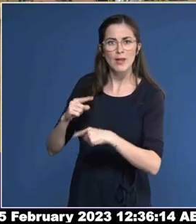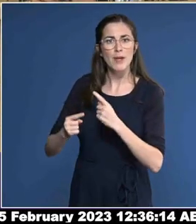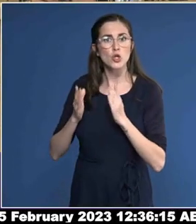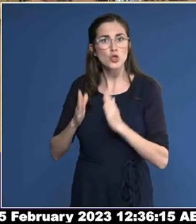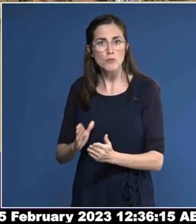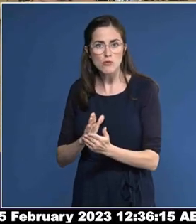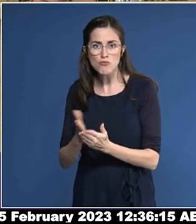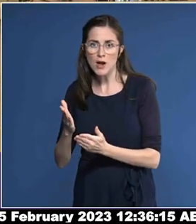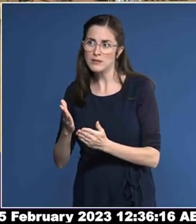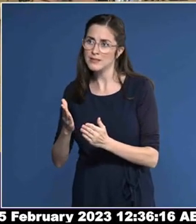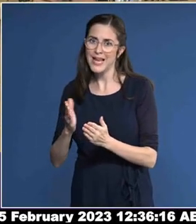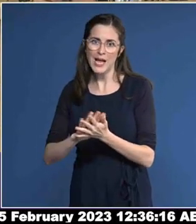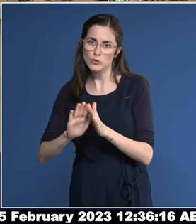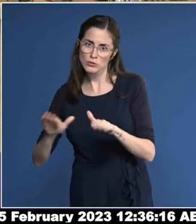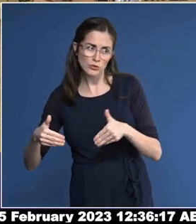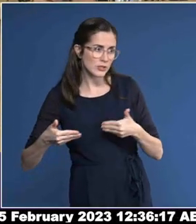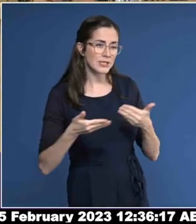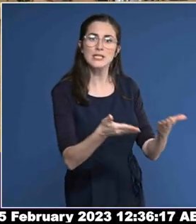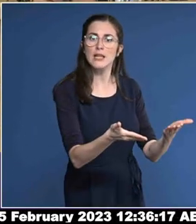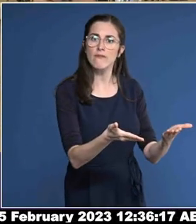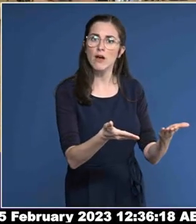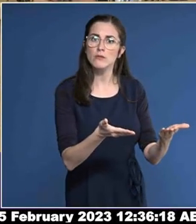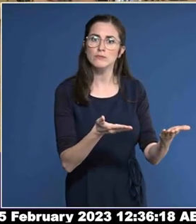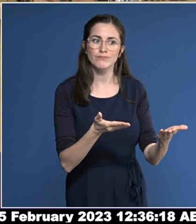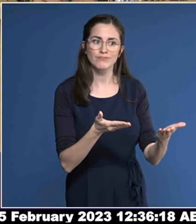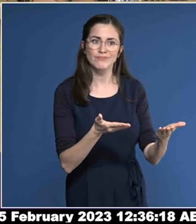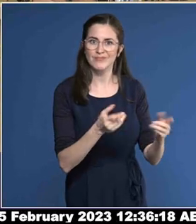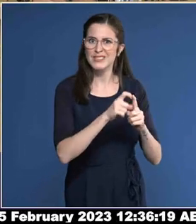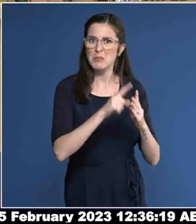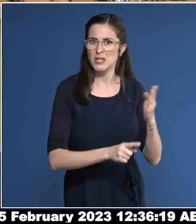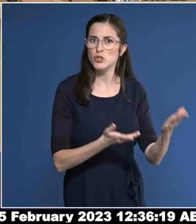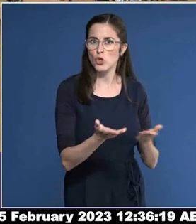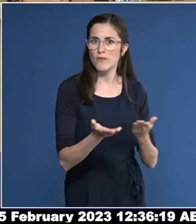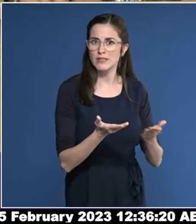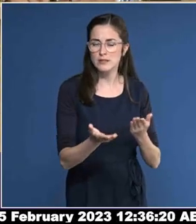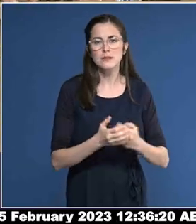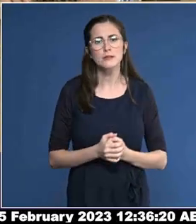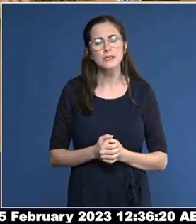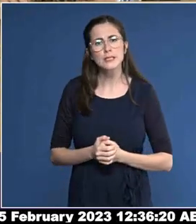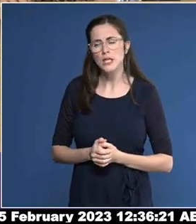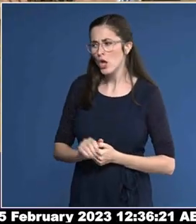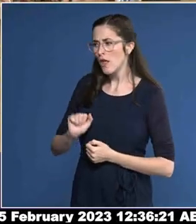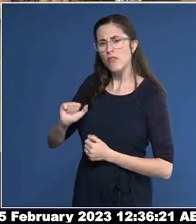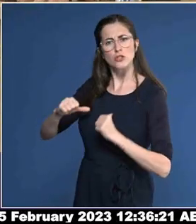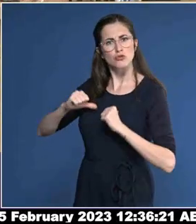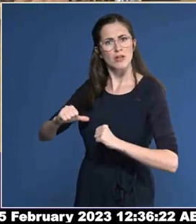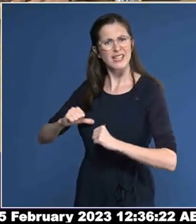within the context of an international human rights framework. How - what was the nature of that training? How was that done and what did it cover?